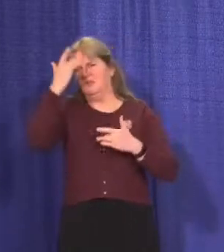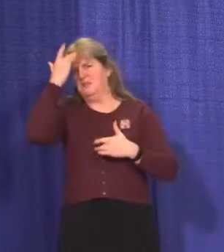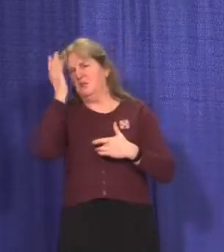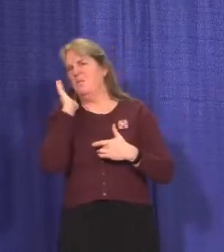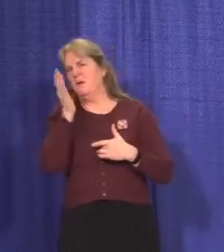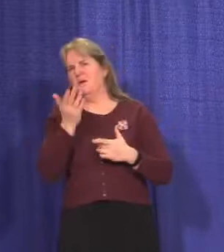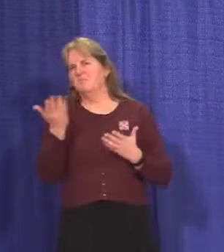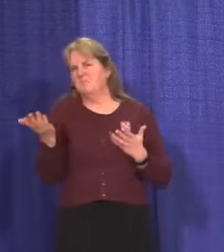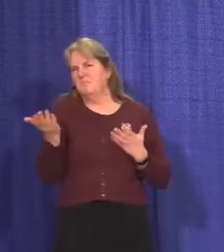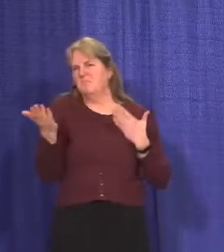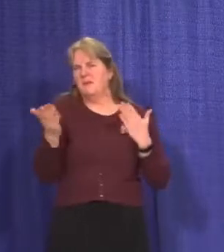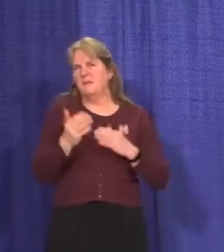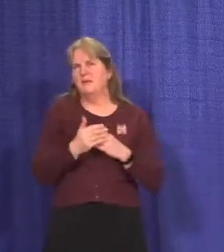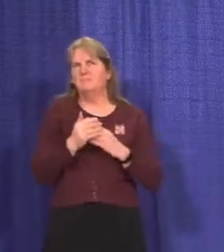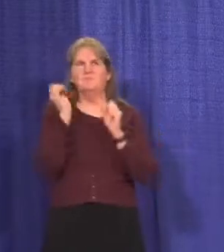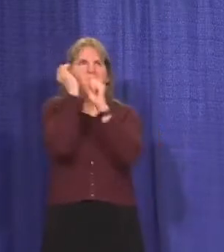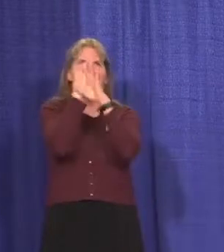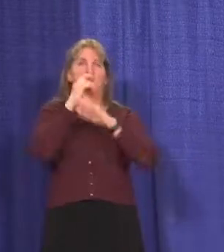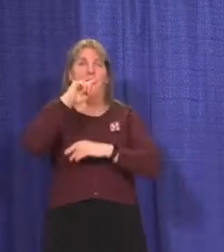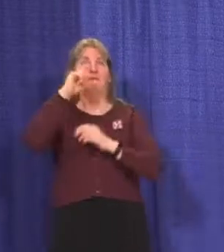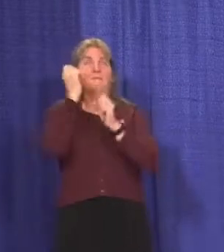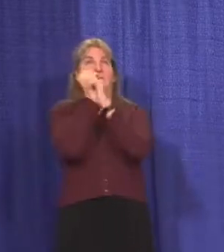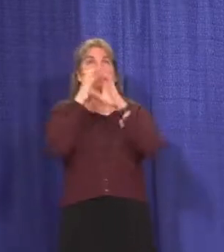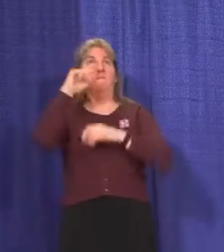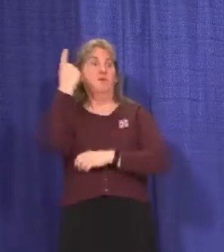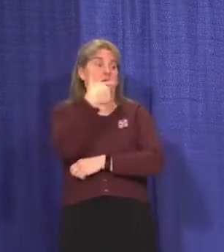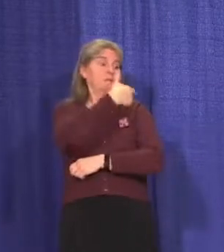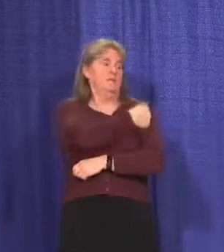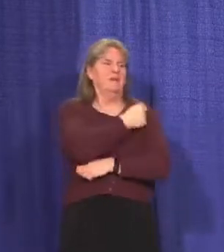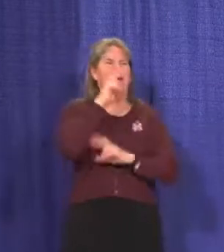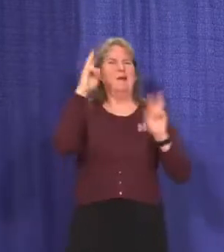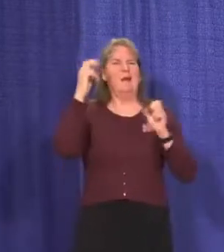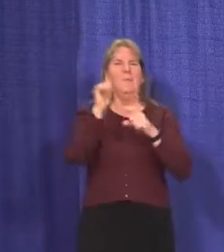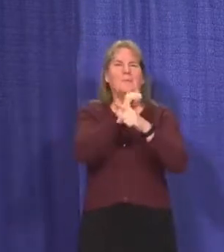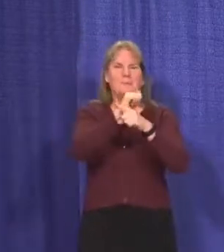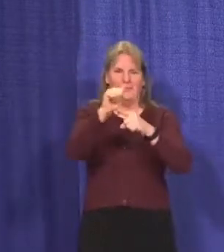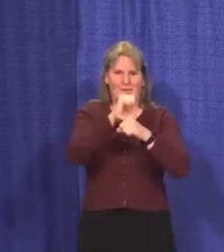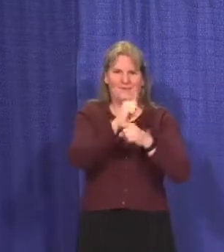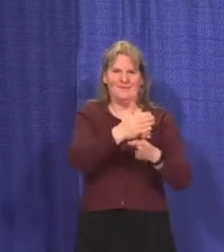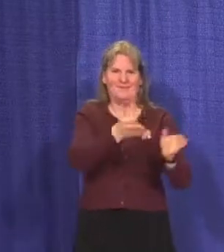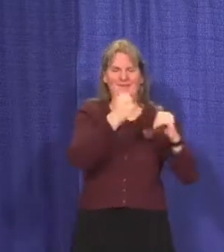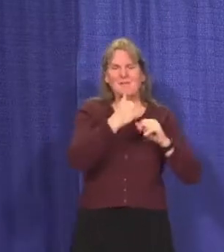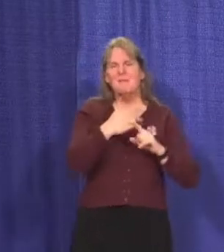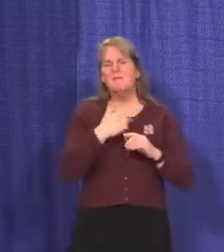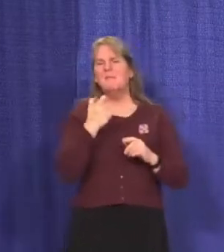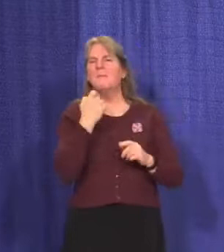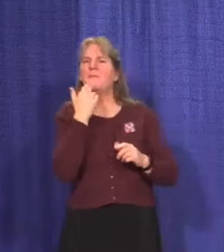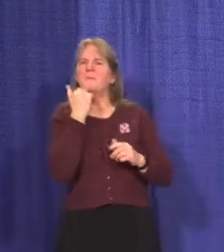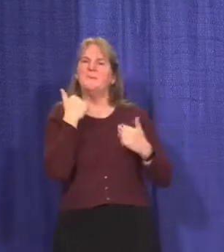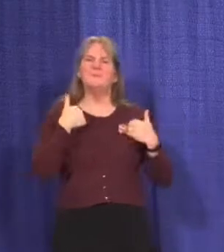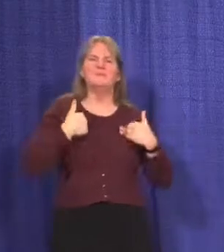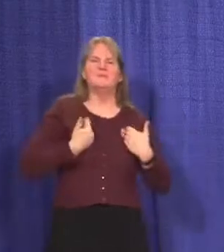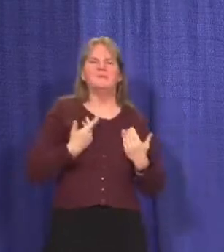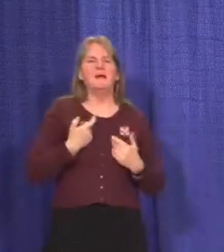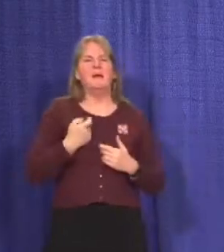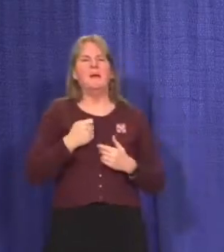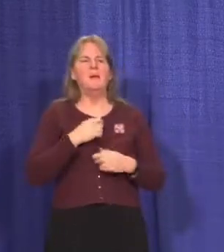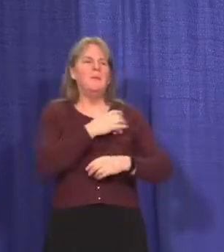Your first dose feels look a practice run and you might be slightly tired or have a muscle Lake as if you would after